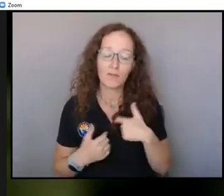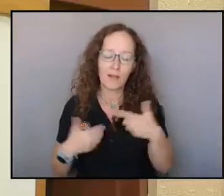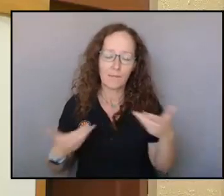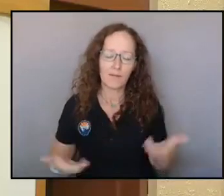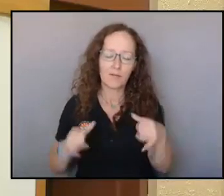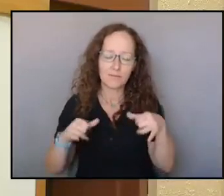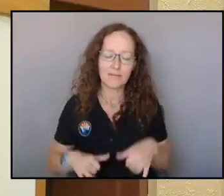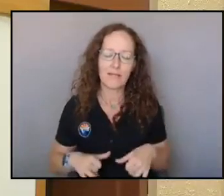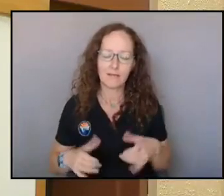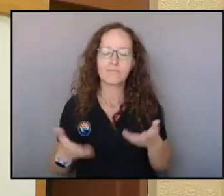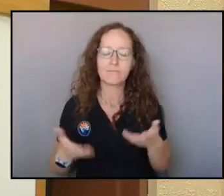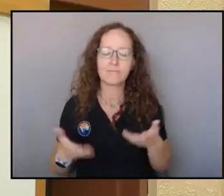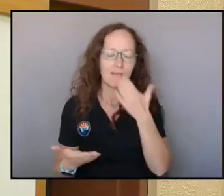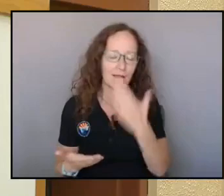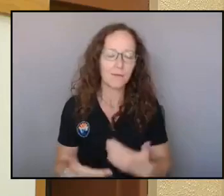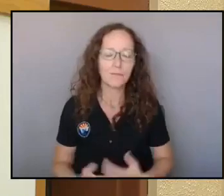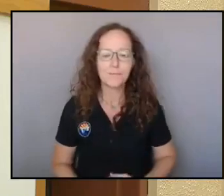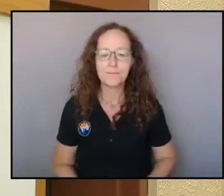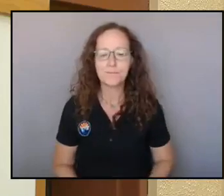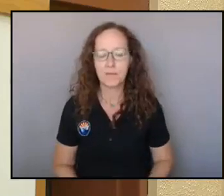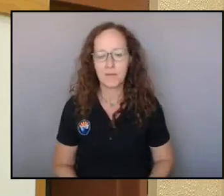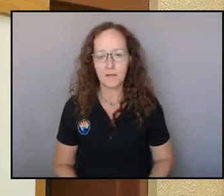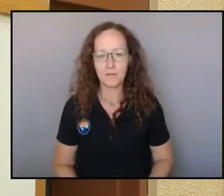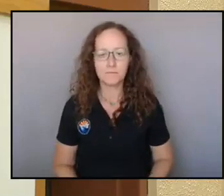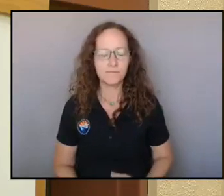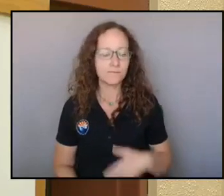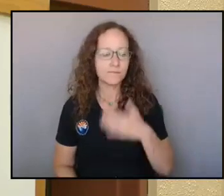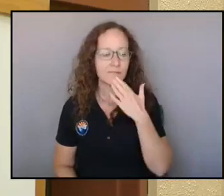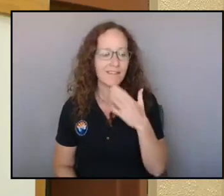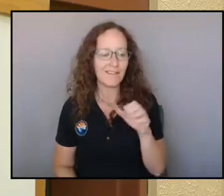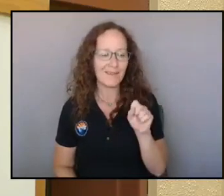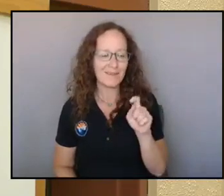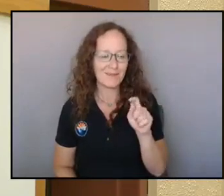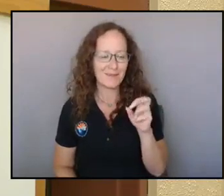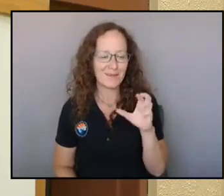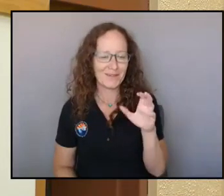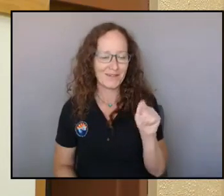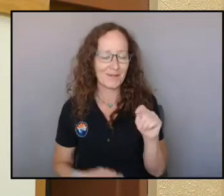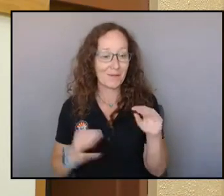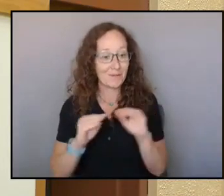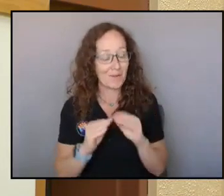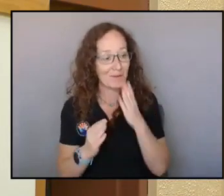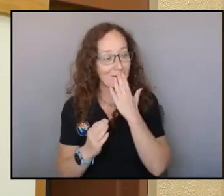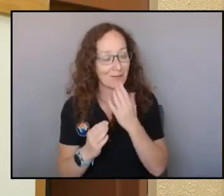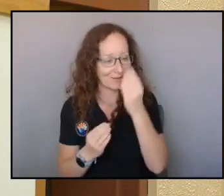THANK YOU. THANK YOU, STEWART. MORE GOOD NEWS.